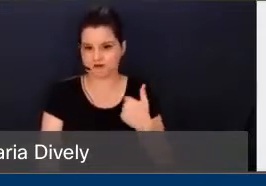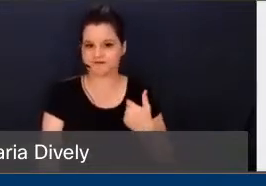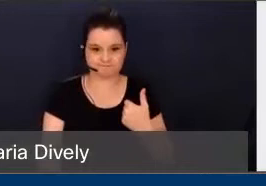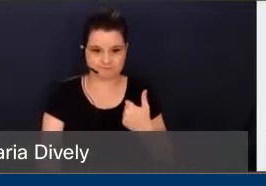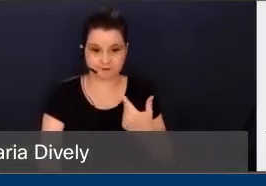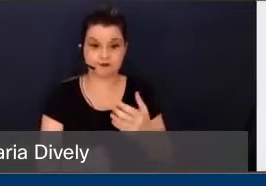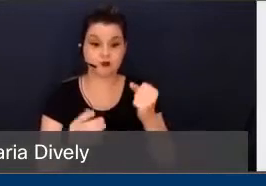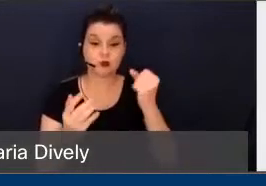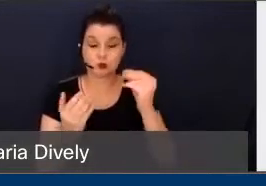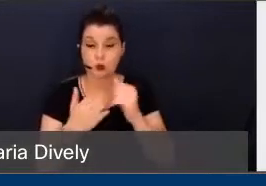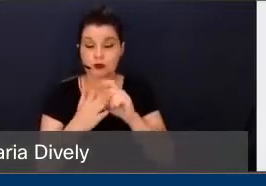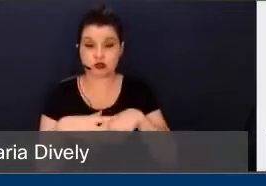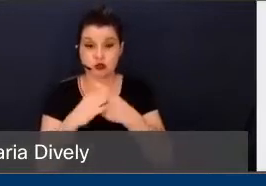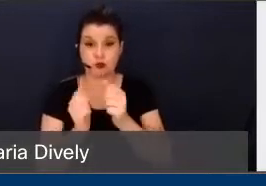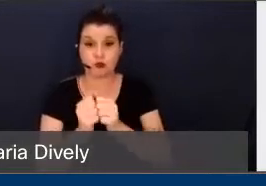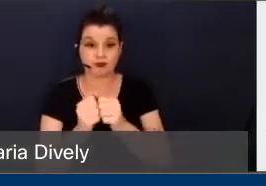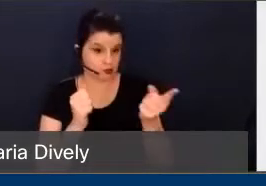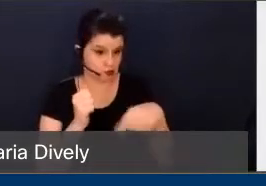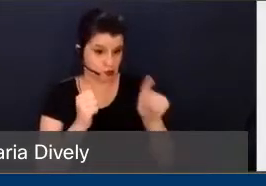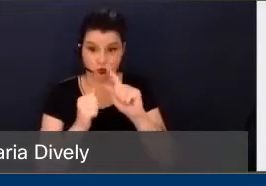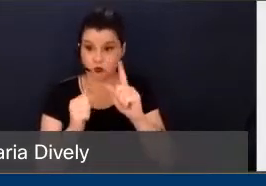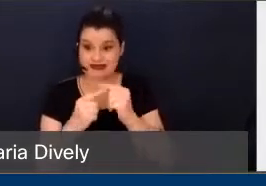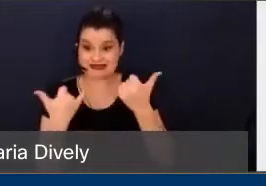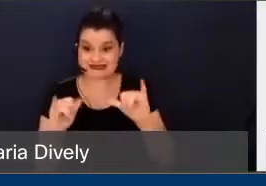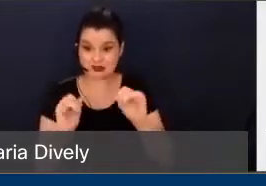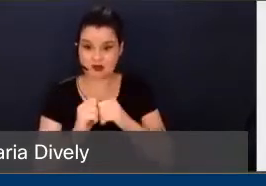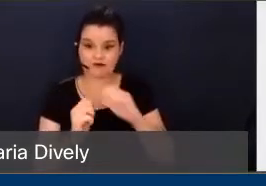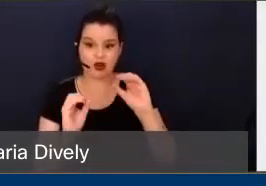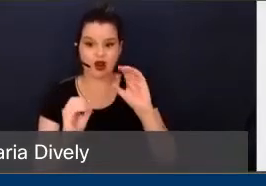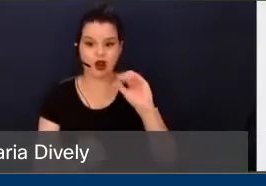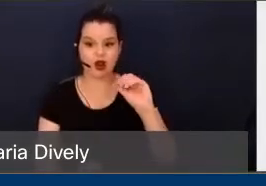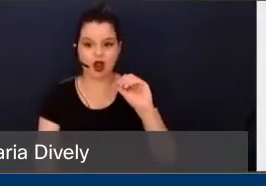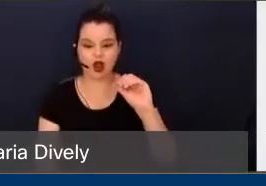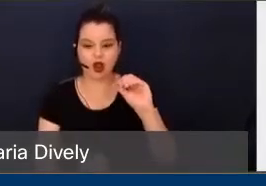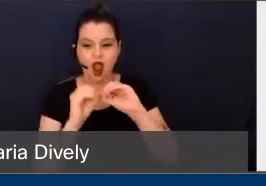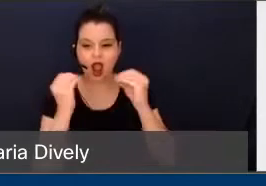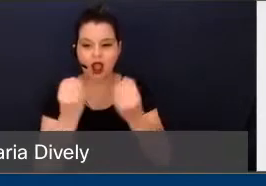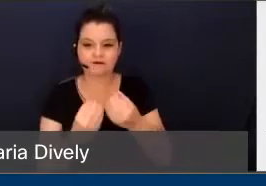So I'm gonna start out with those of us that still have Office 2013 and 2016.